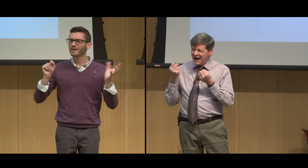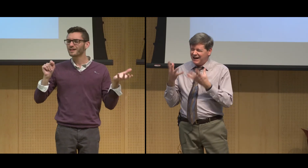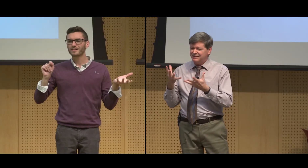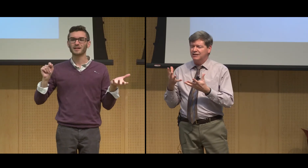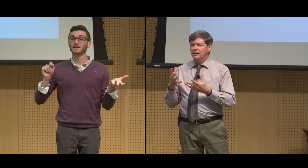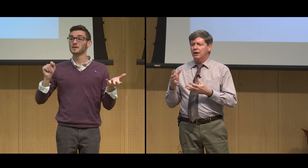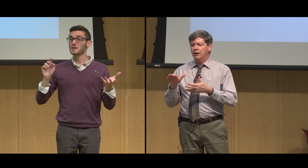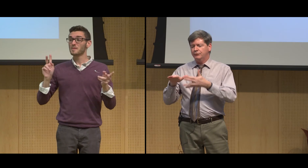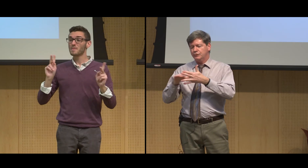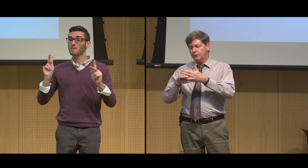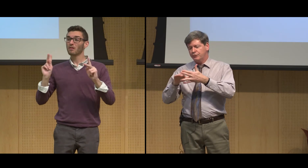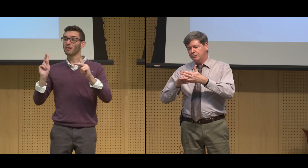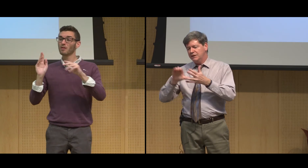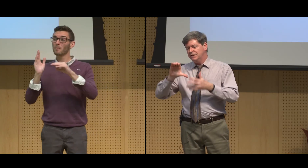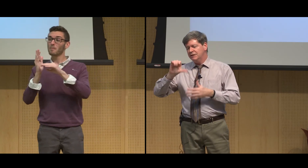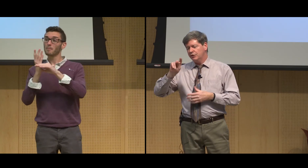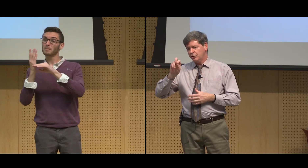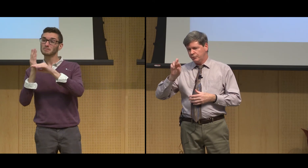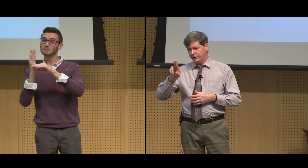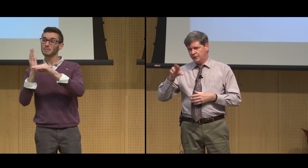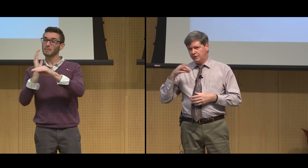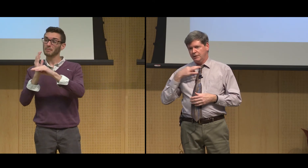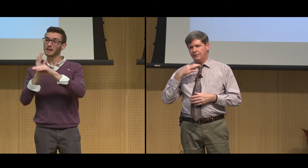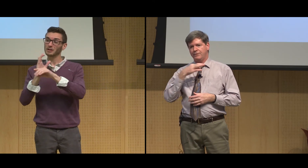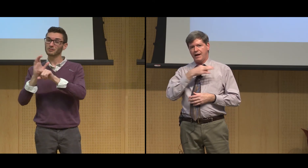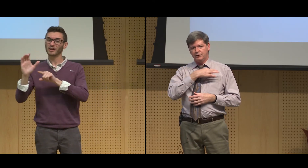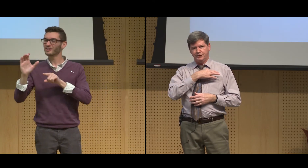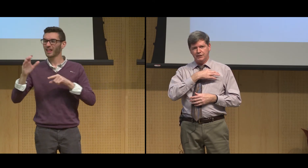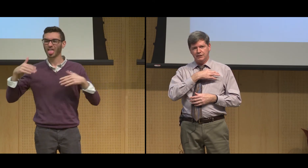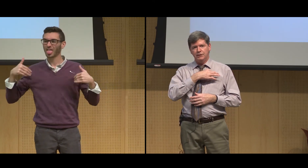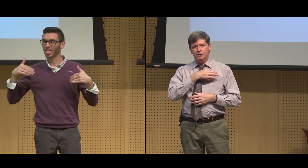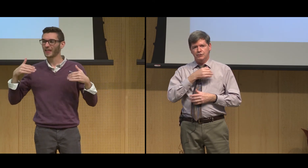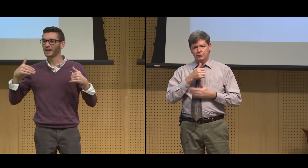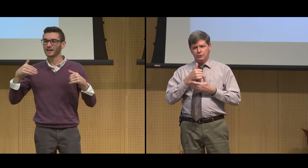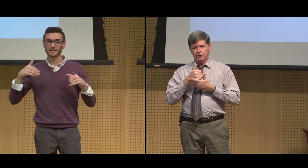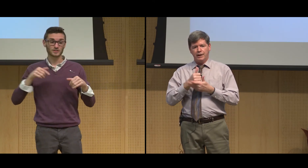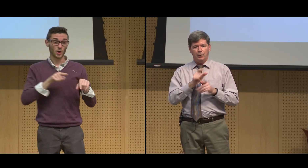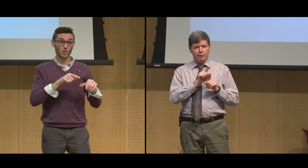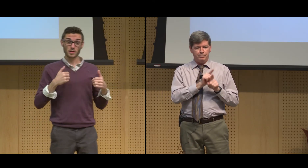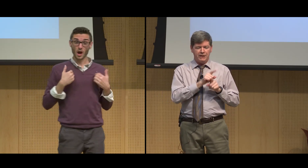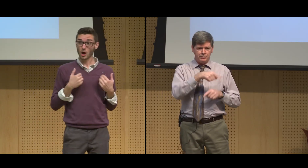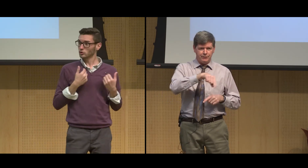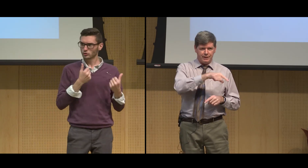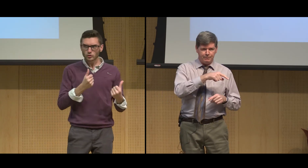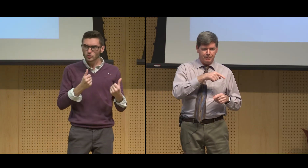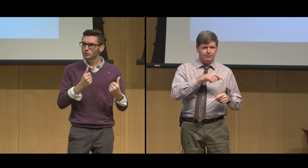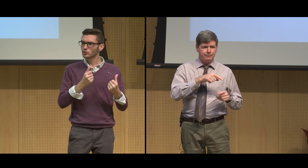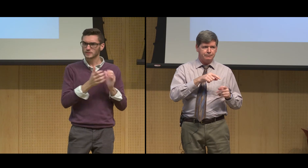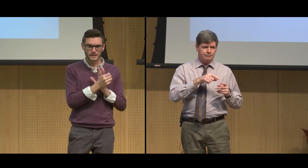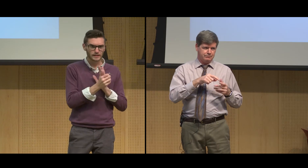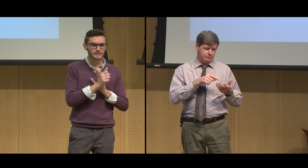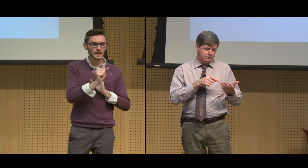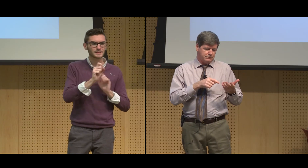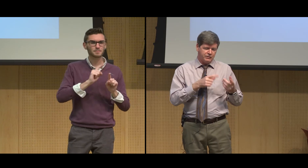of sort of mid-career faculty to help mentor them successfully.